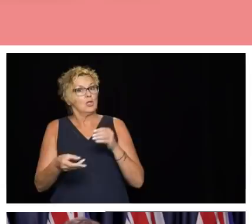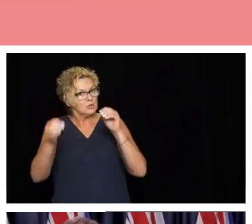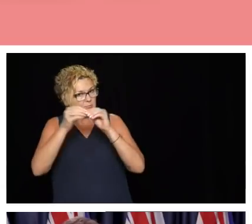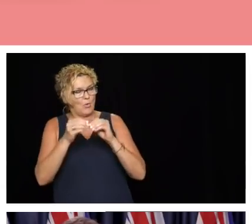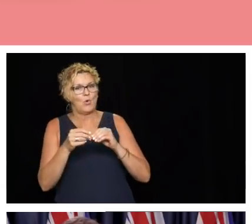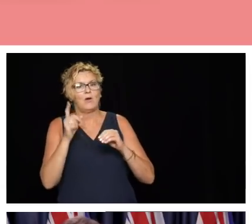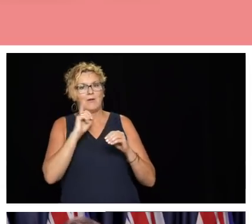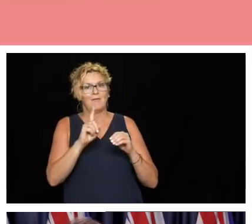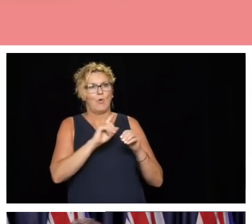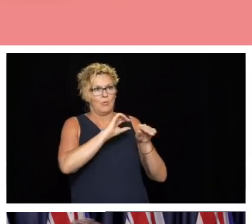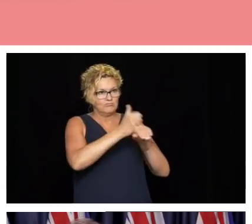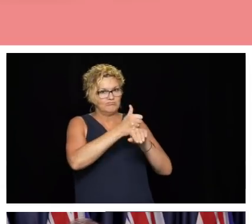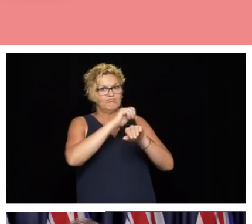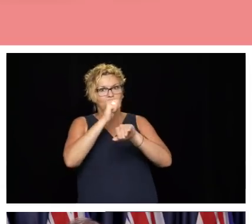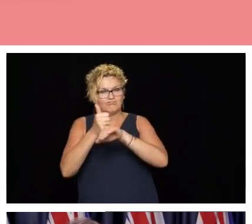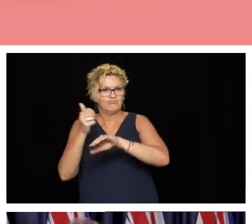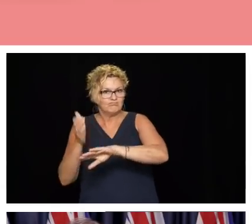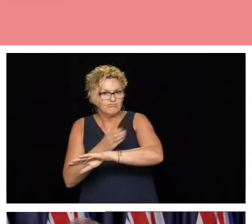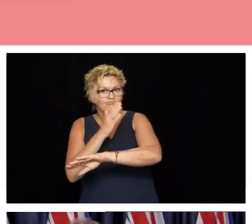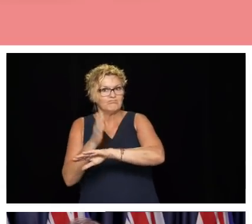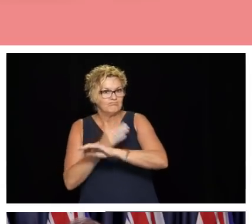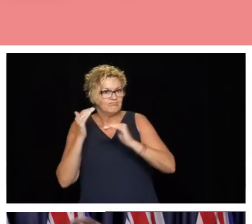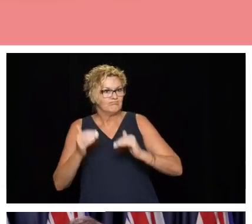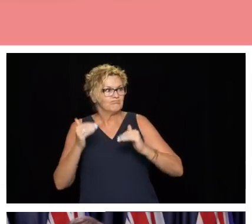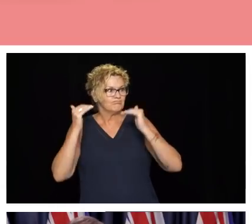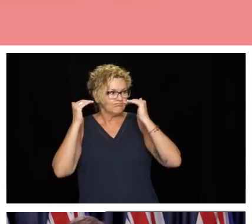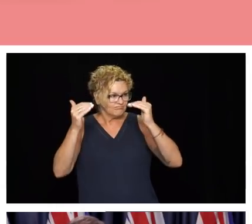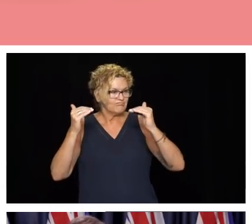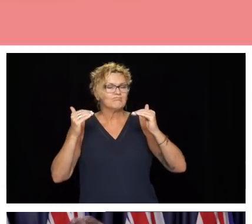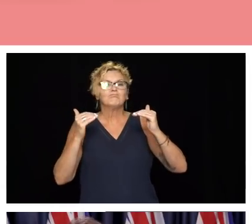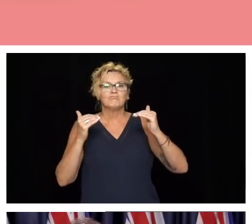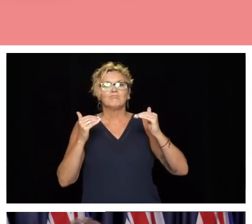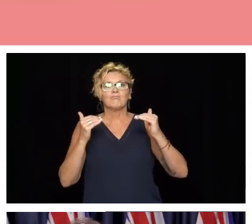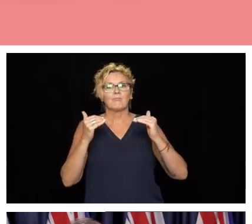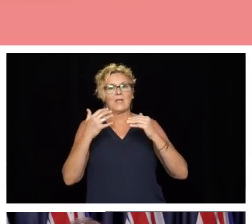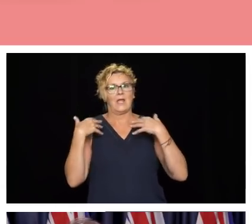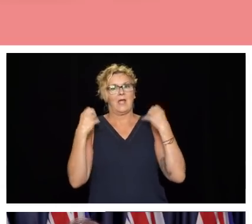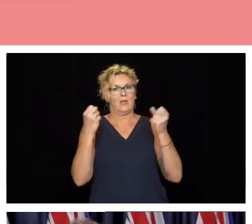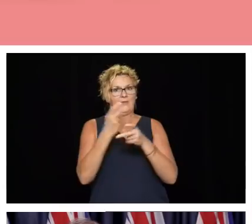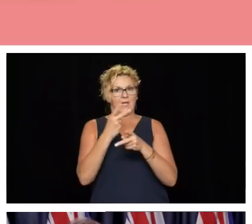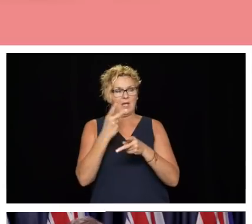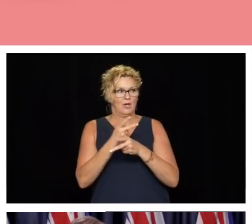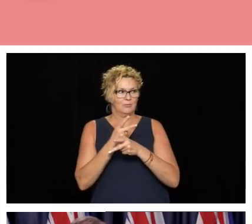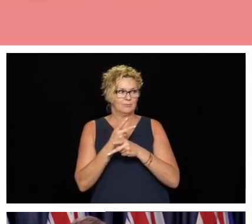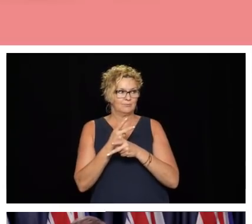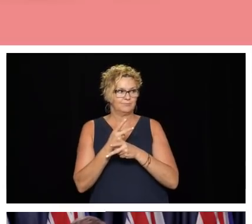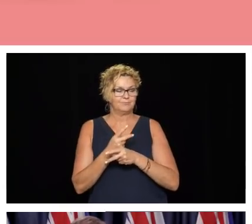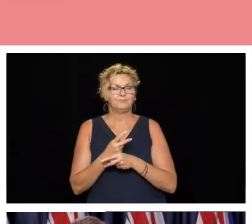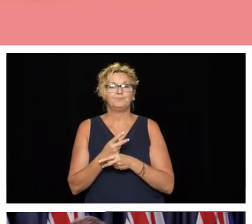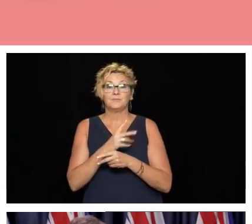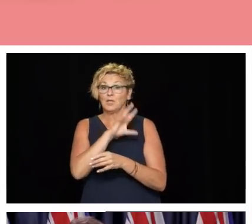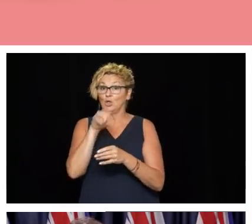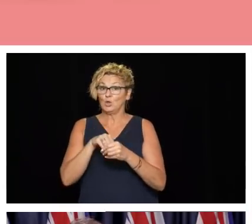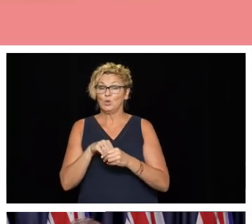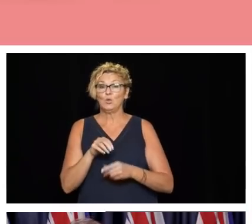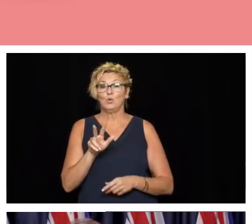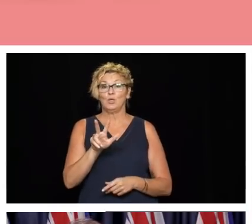Just to speak briefly to the budget impact on all of this, Ministry of health has received an operating budget increase of $1.6 billion and a